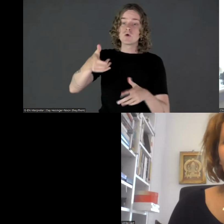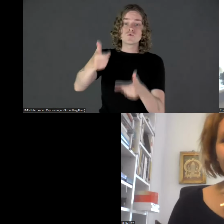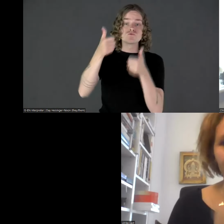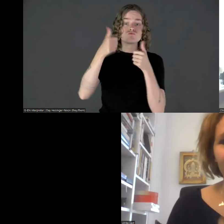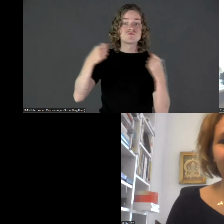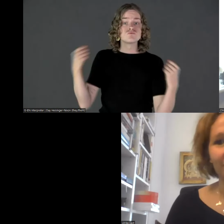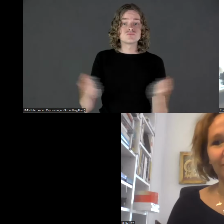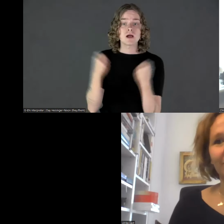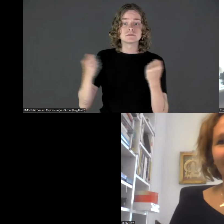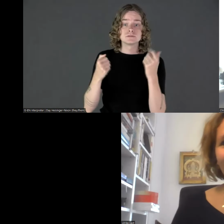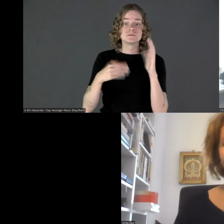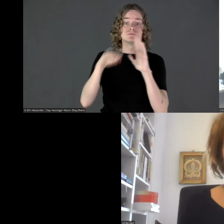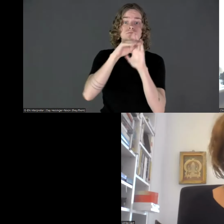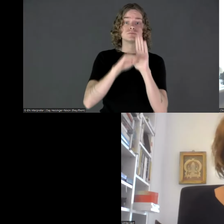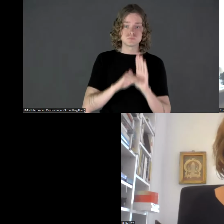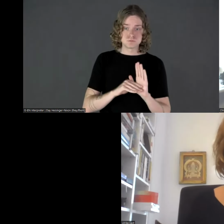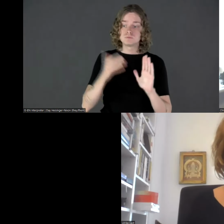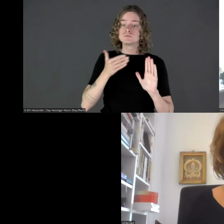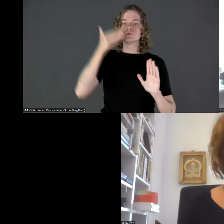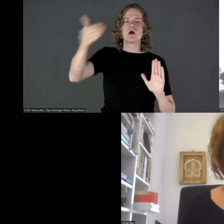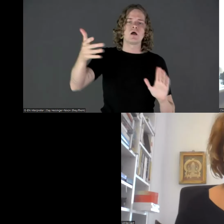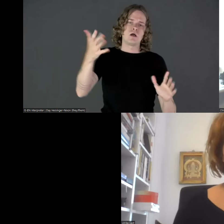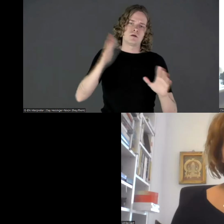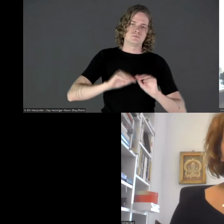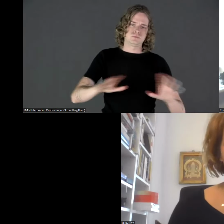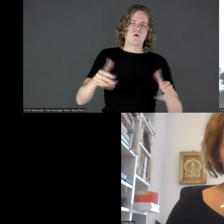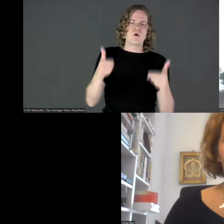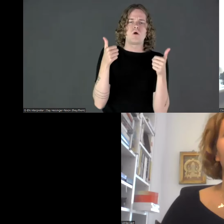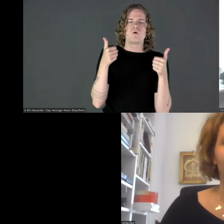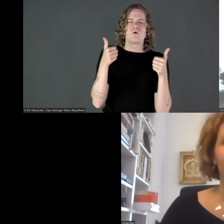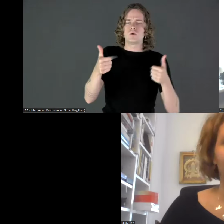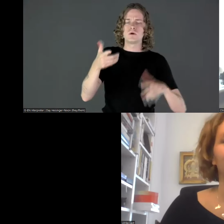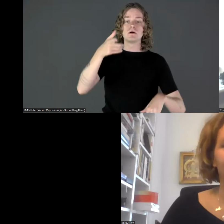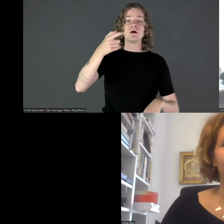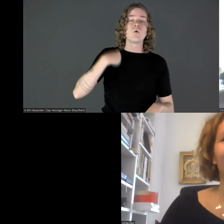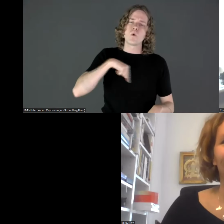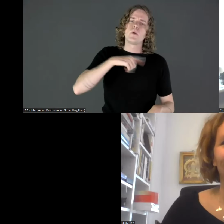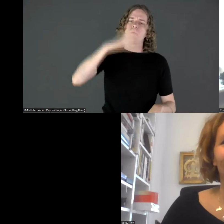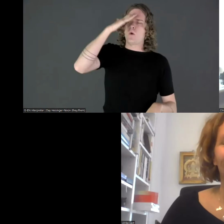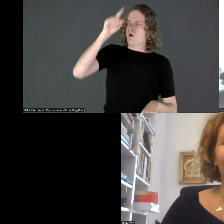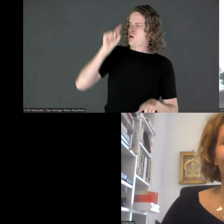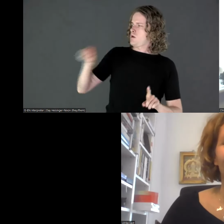for more evidence and examples of good practices. So this is going to be really good.